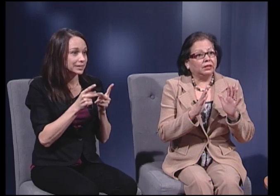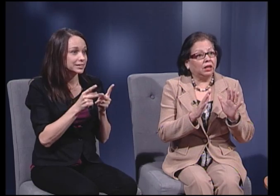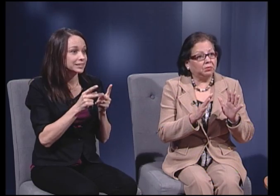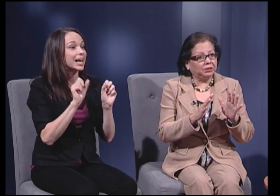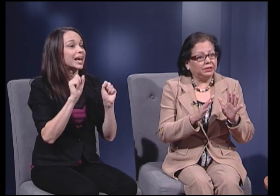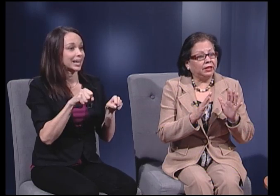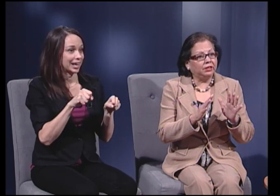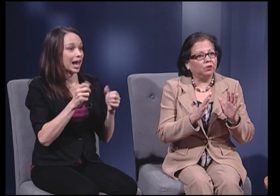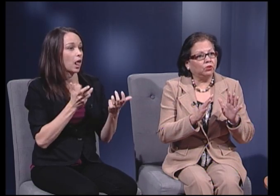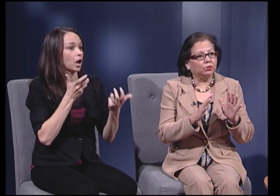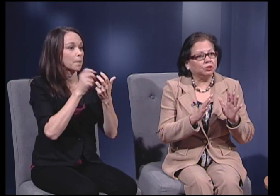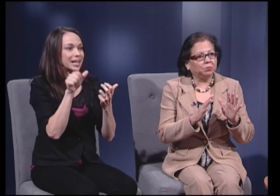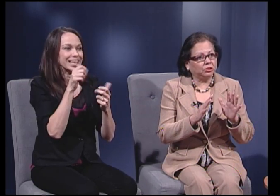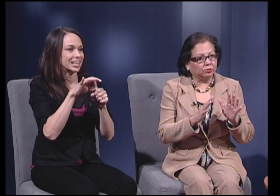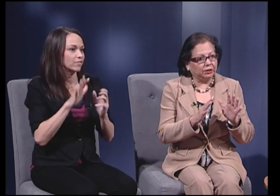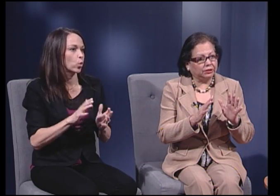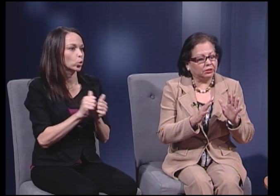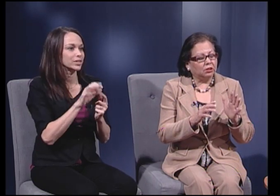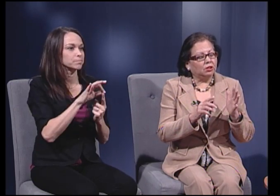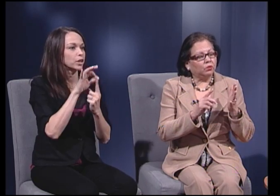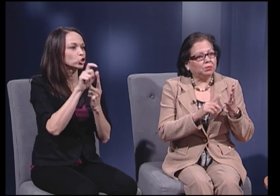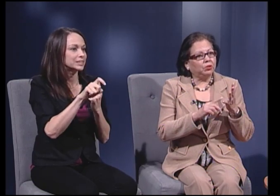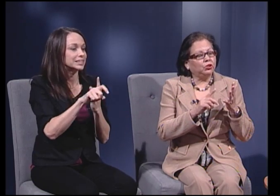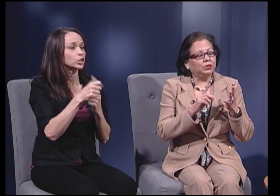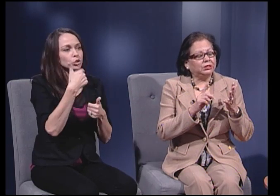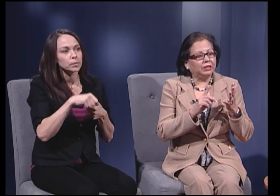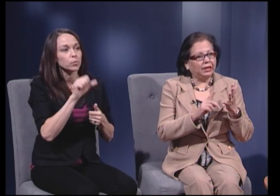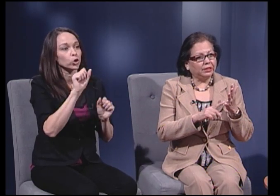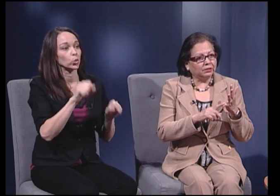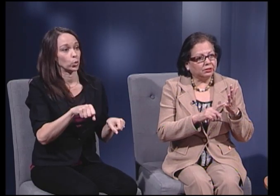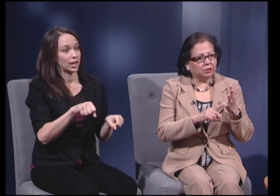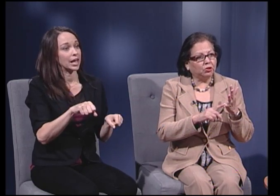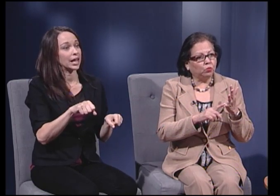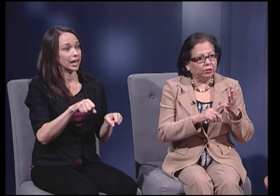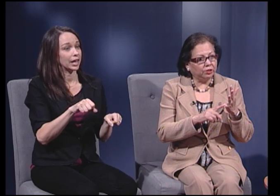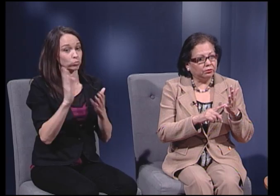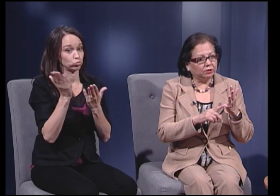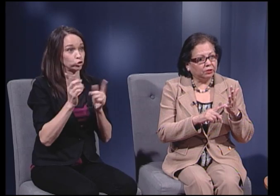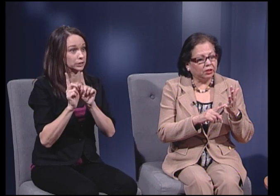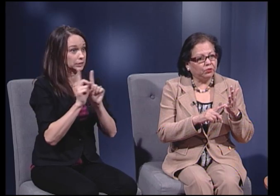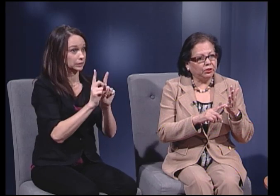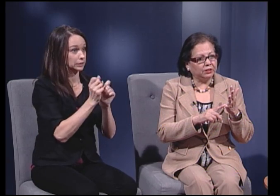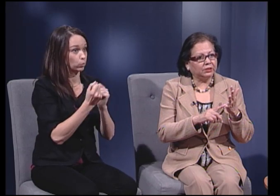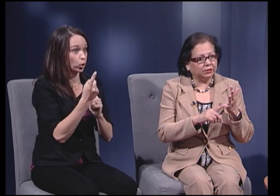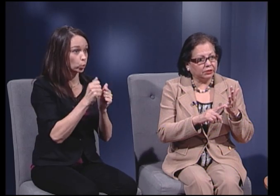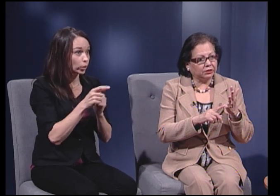accommodate any voter with special needs. Remember, you can take someone with you if you need assistance.